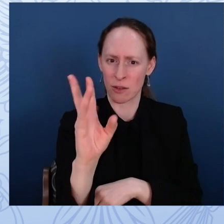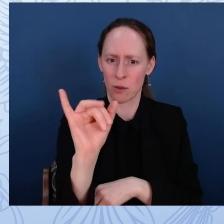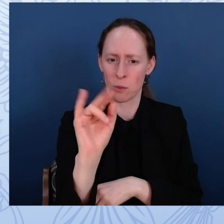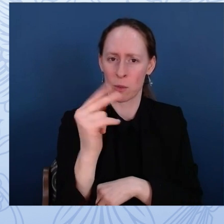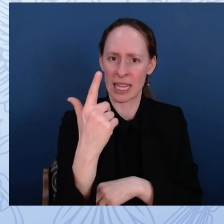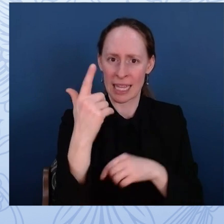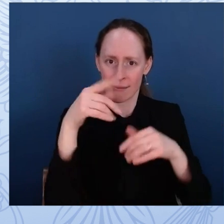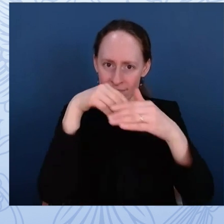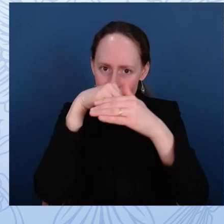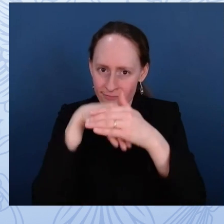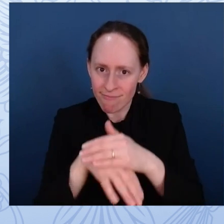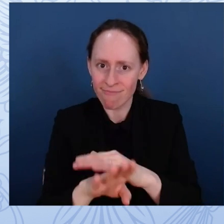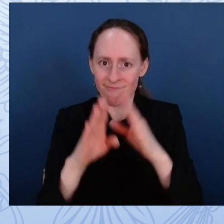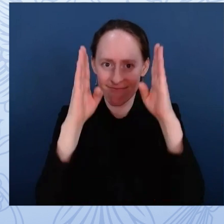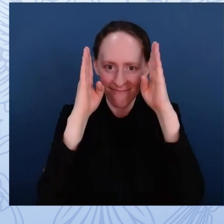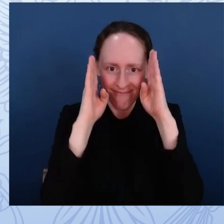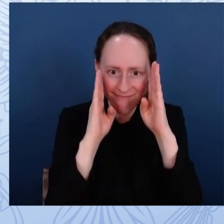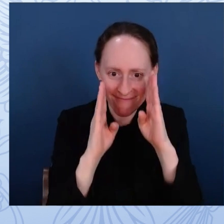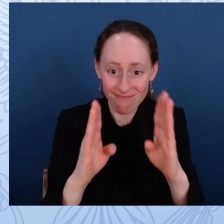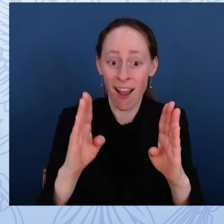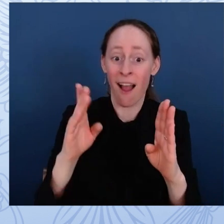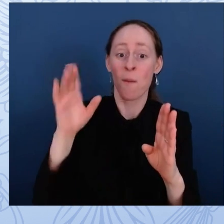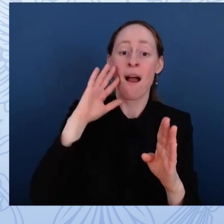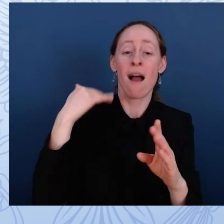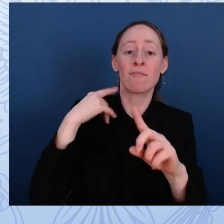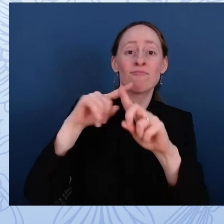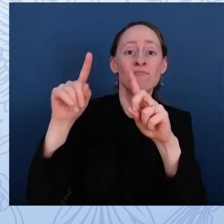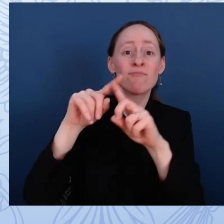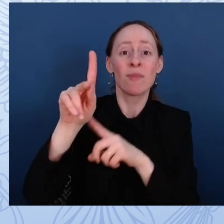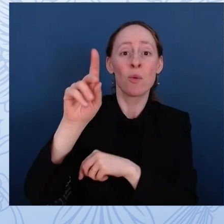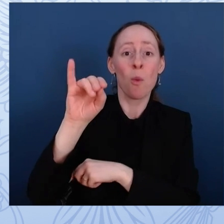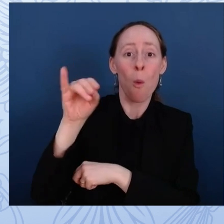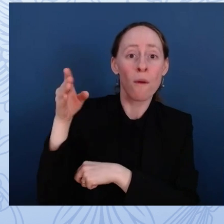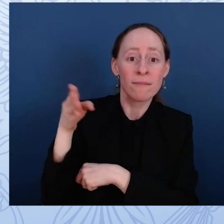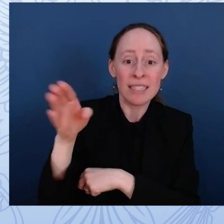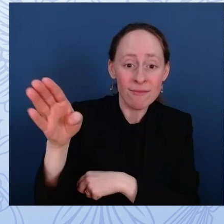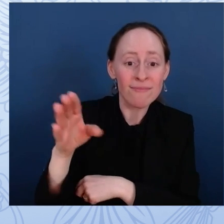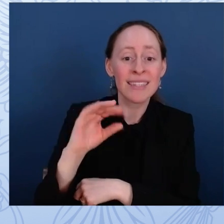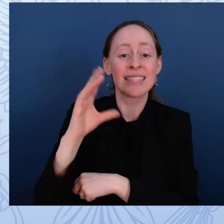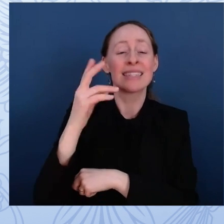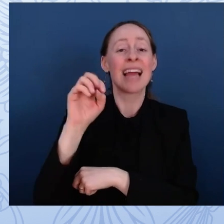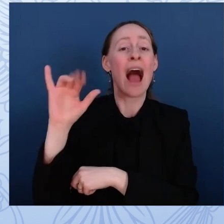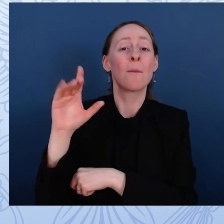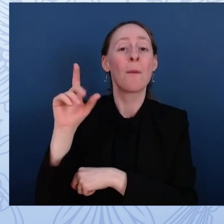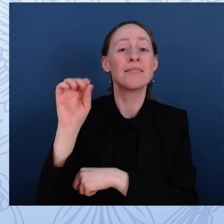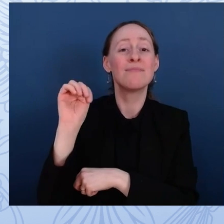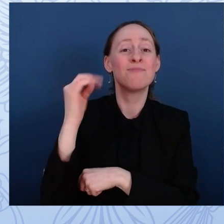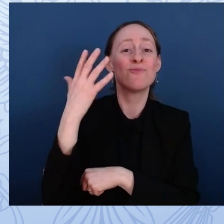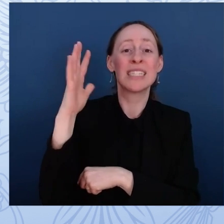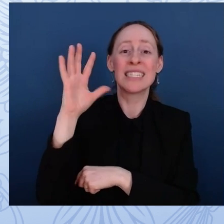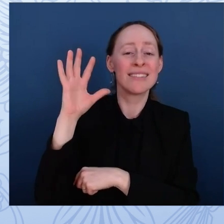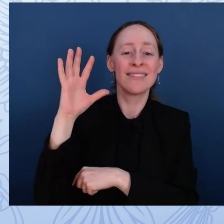and the fan display will be the backdrop behind the President and the Prime Minister as they deliver their toasts.